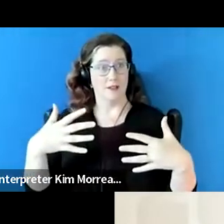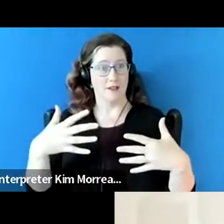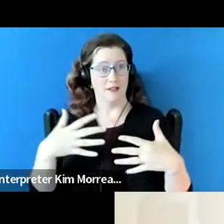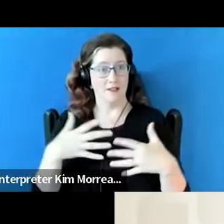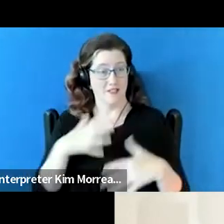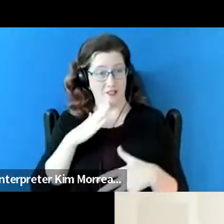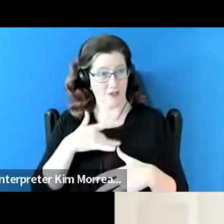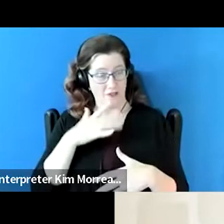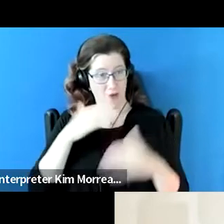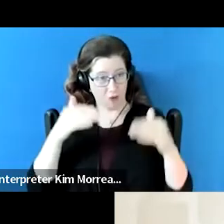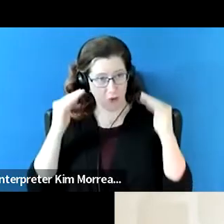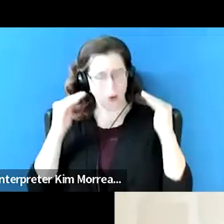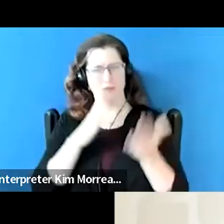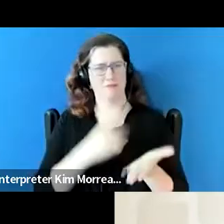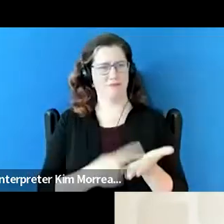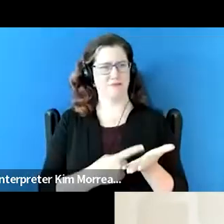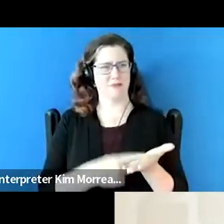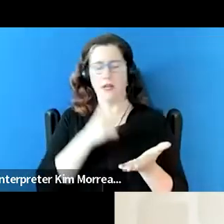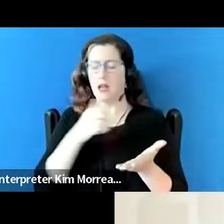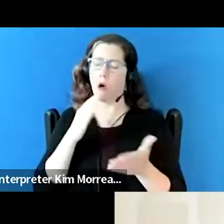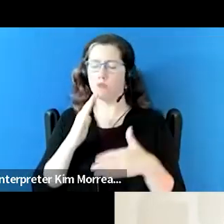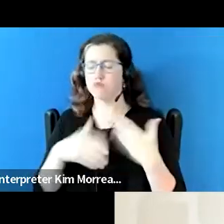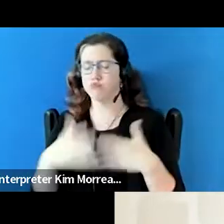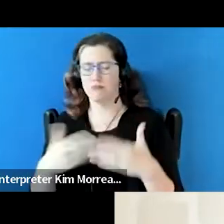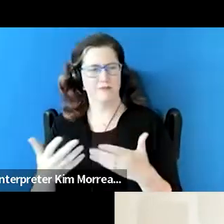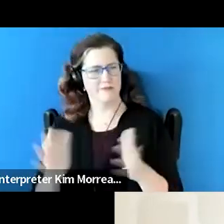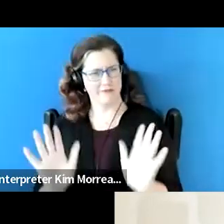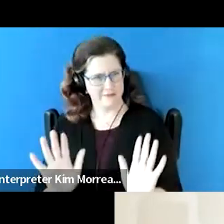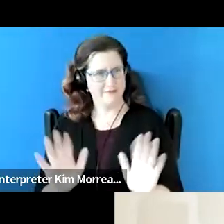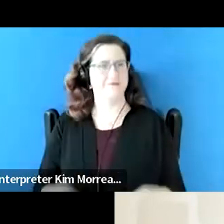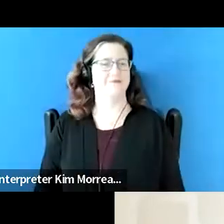let's talk about it, don't just keep going. Yeah, it sounds like to me, I mean, going back